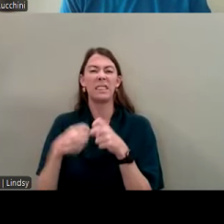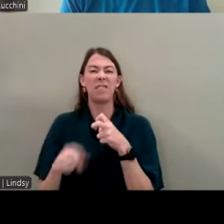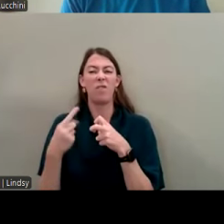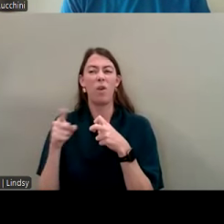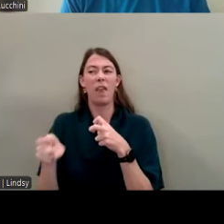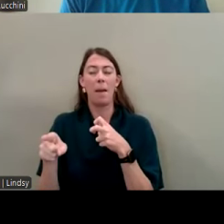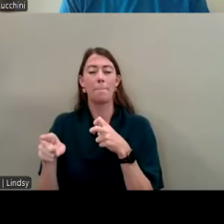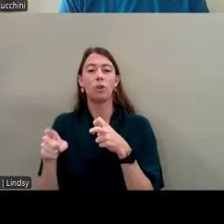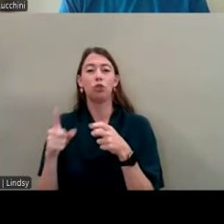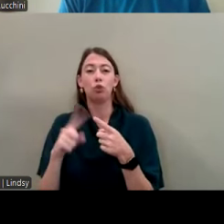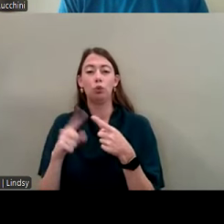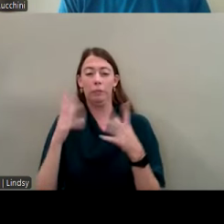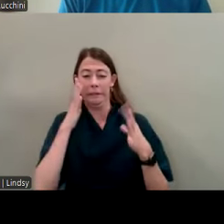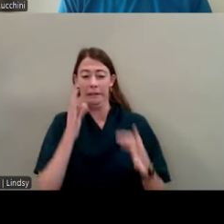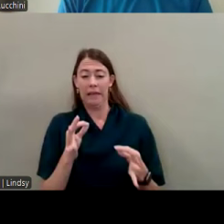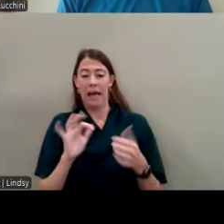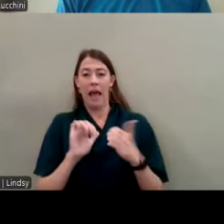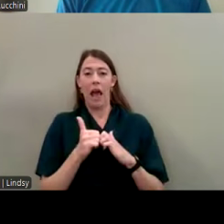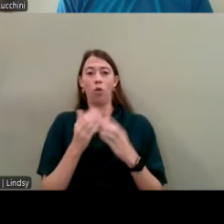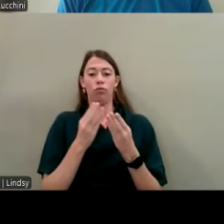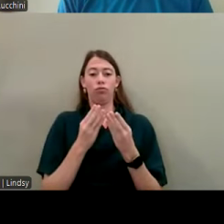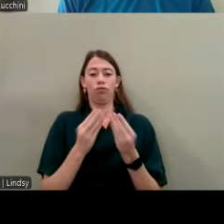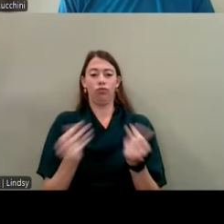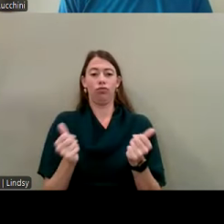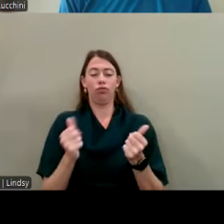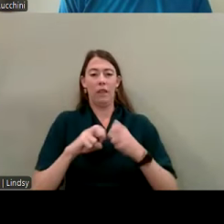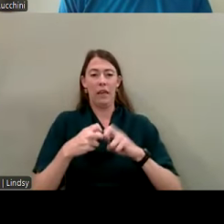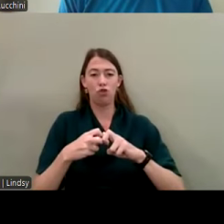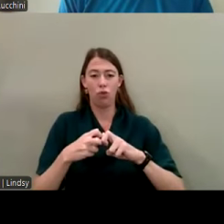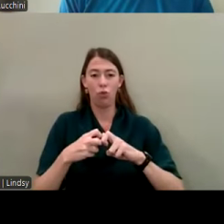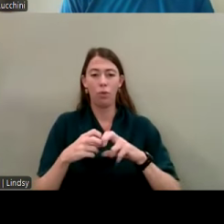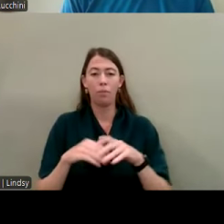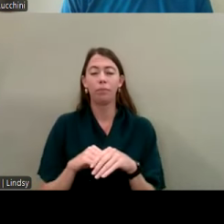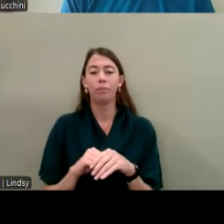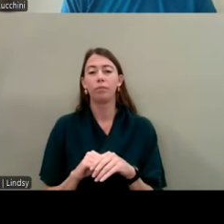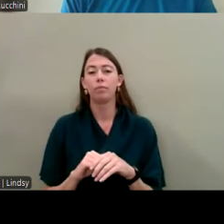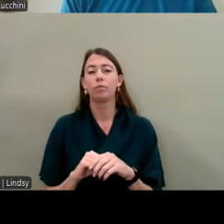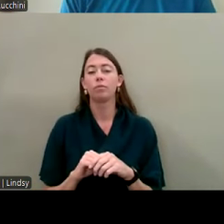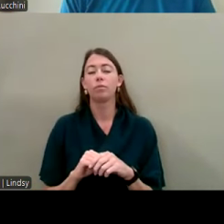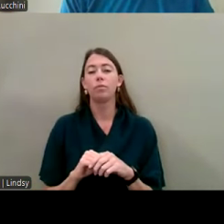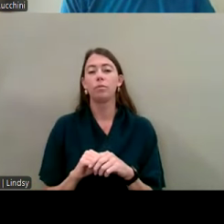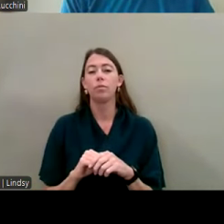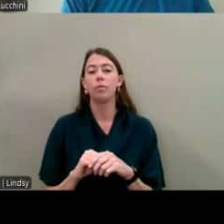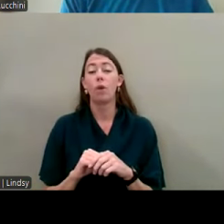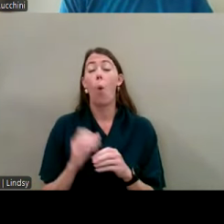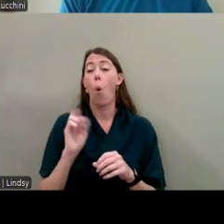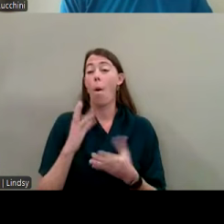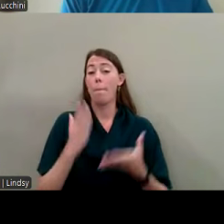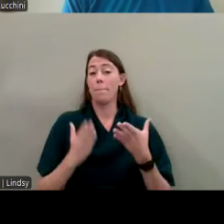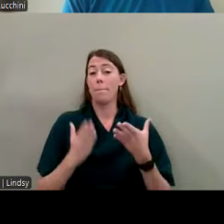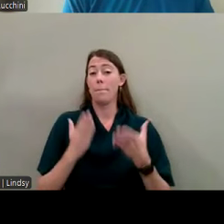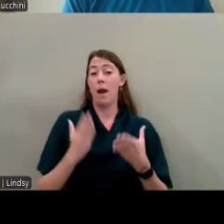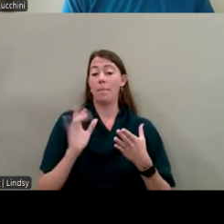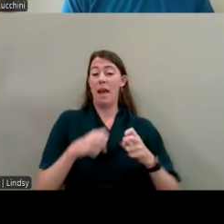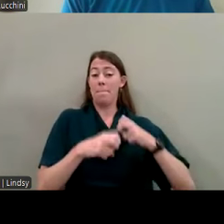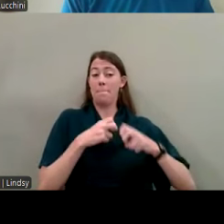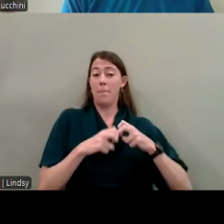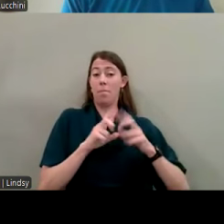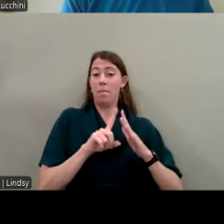to remediate an issue up front. Also, it could be difficult up front to understand and determine who